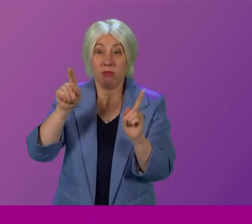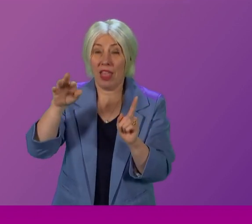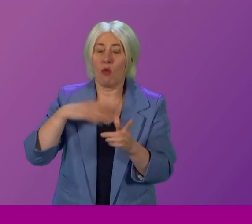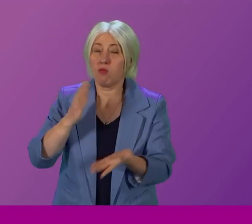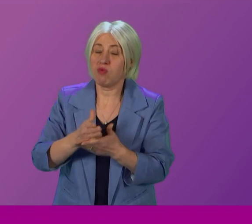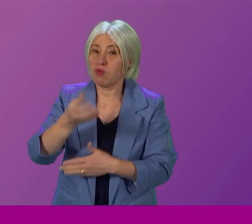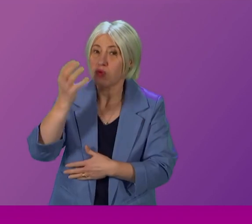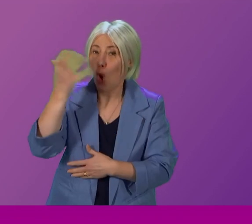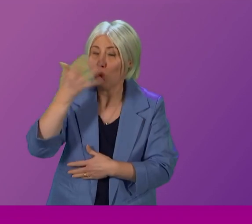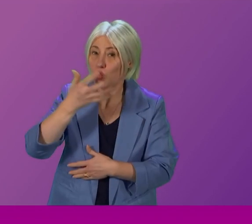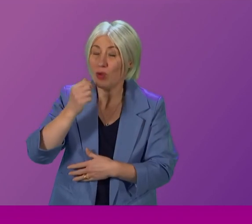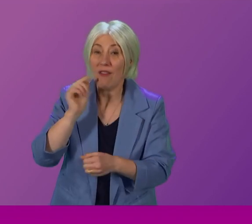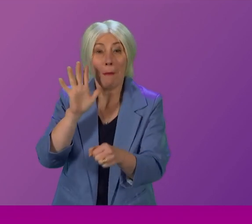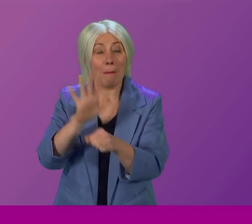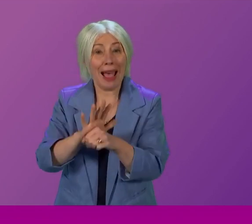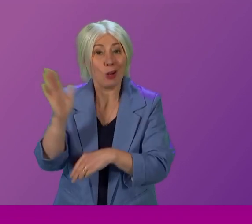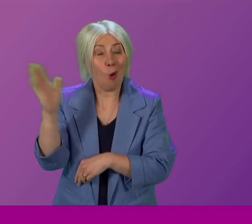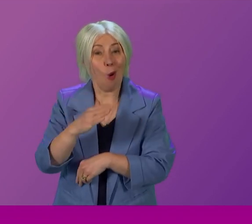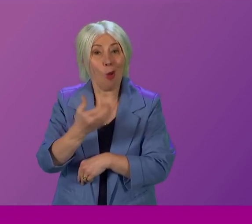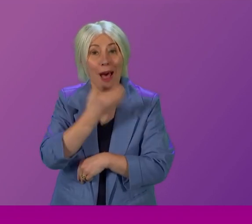the sector is concerned about the threat of a ban on all alcohol advertising.